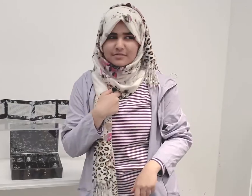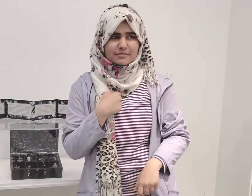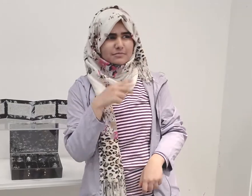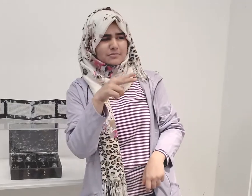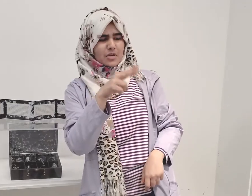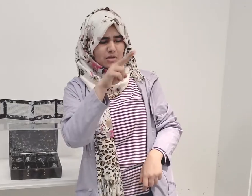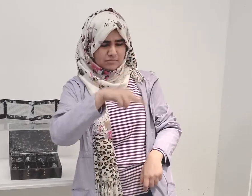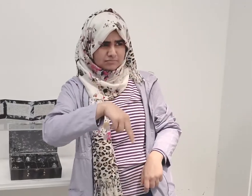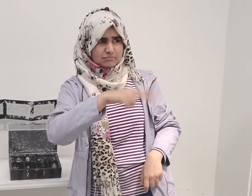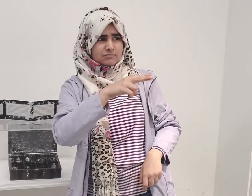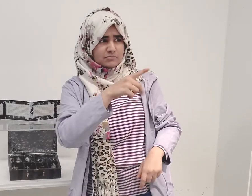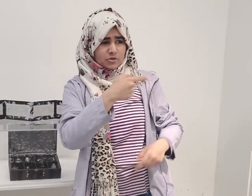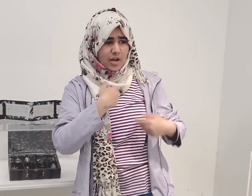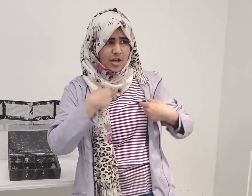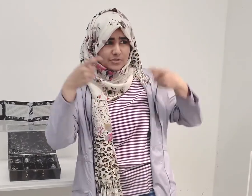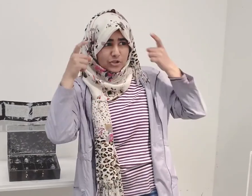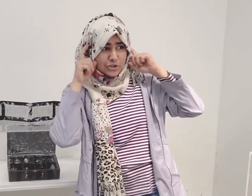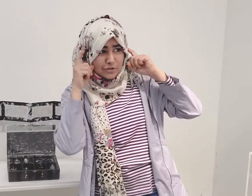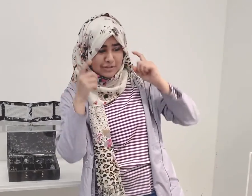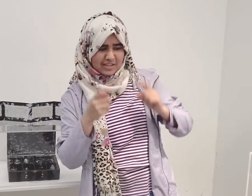They looked at me with my hearing aids